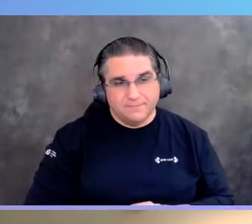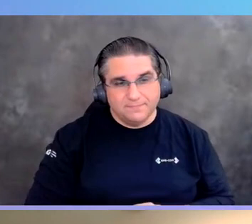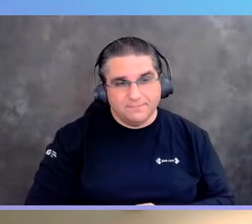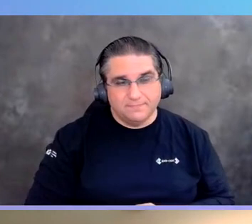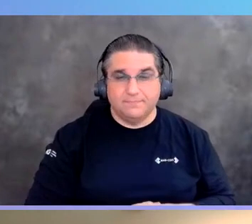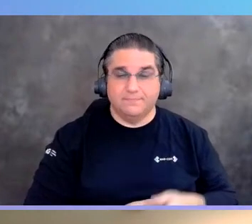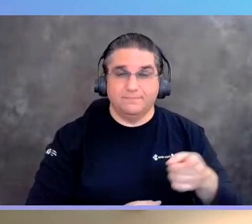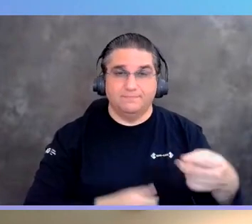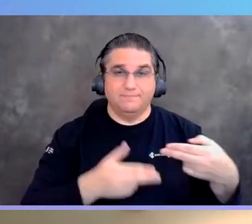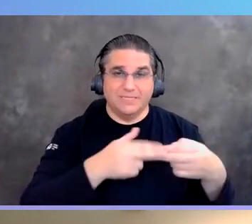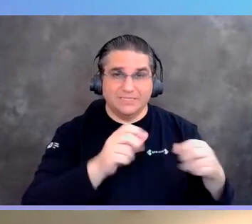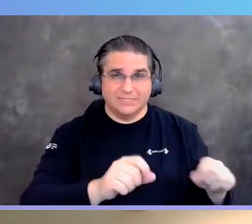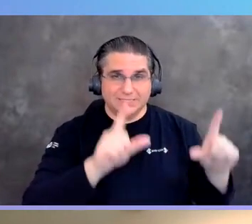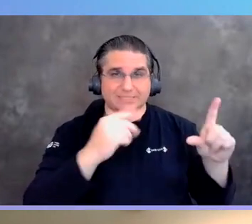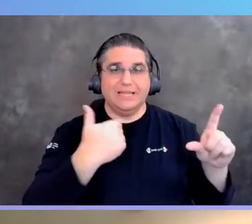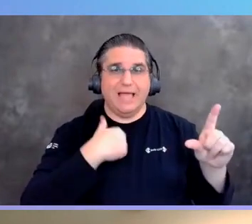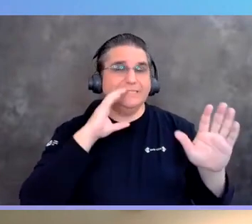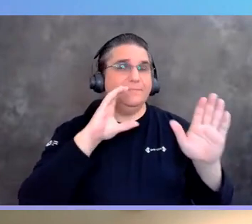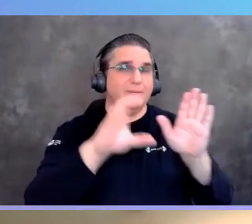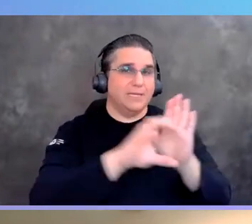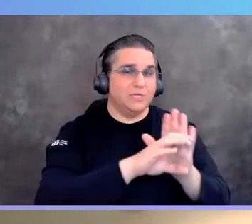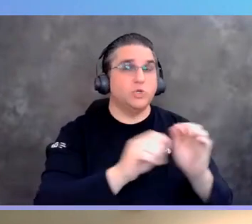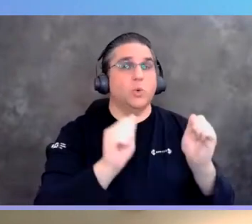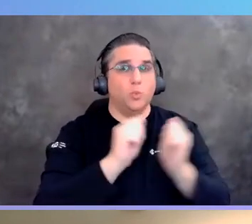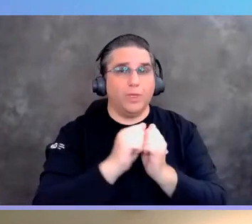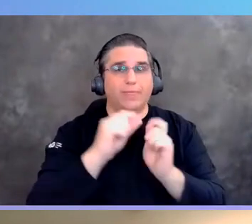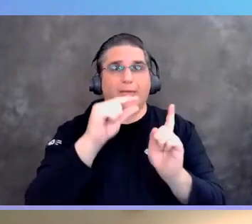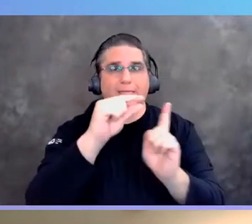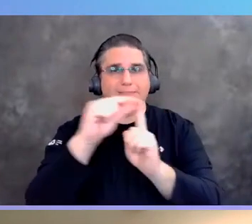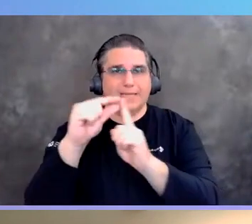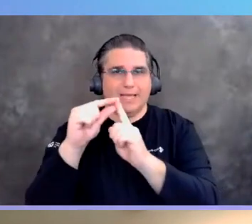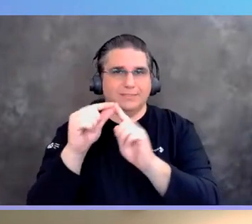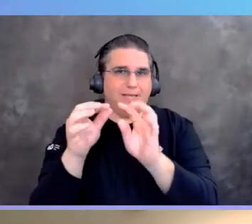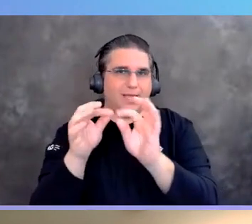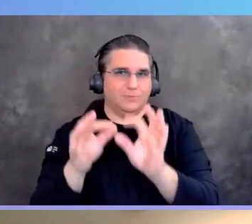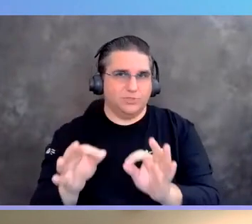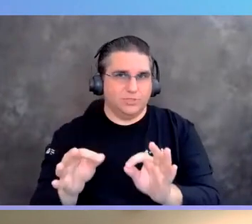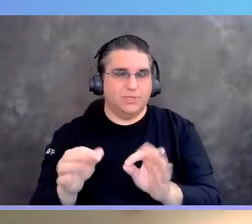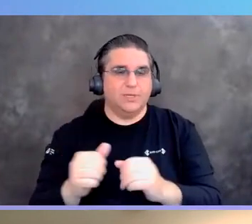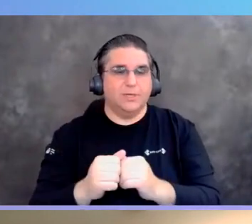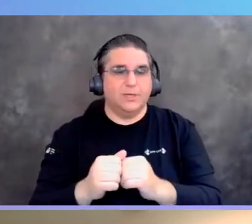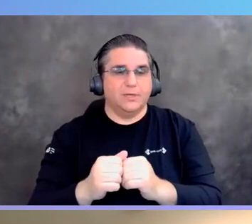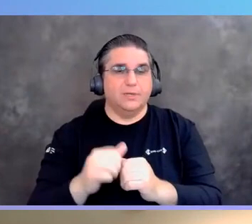with a text caption. And the text of the image does have alt